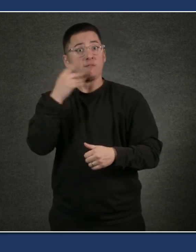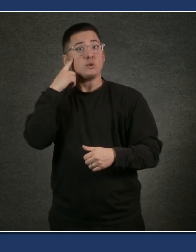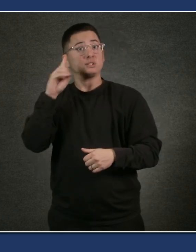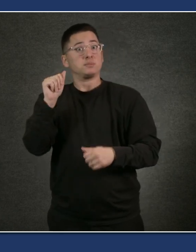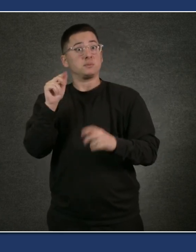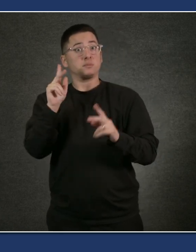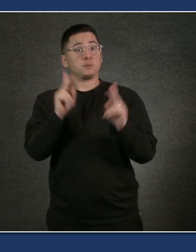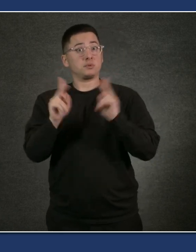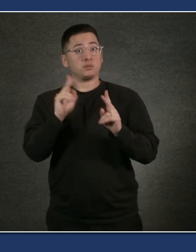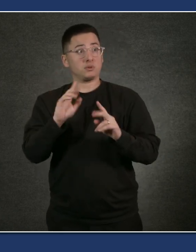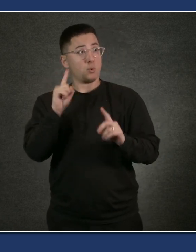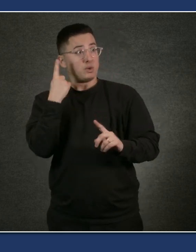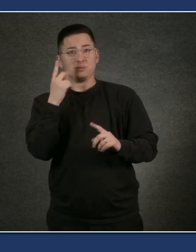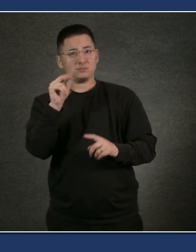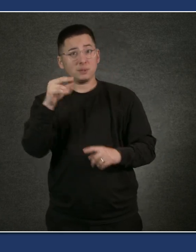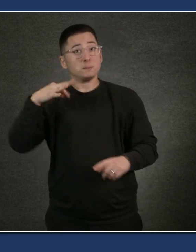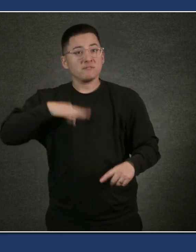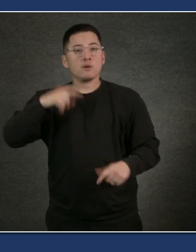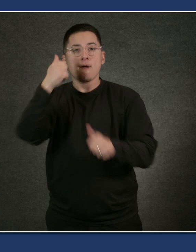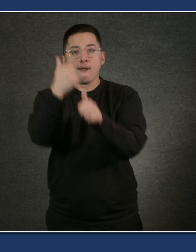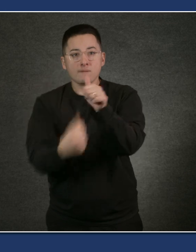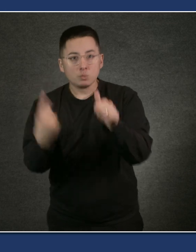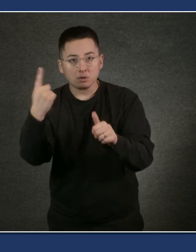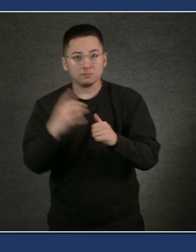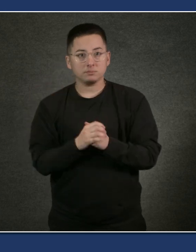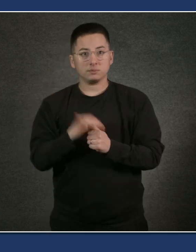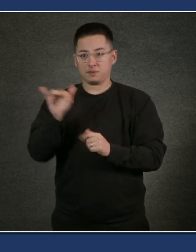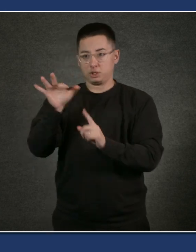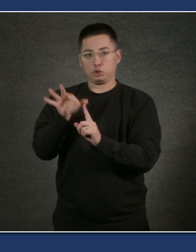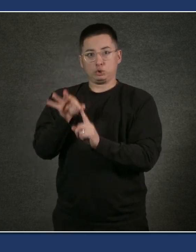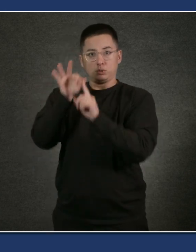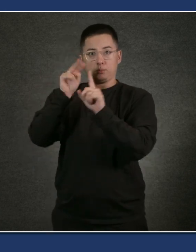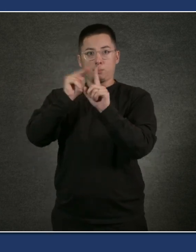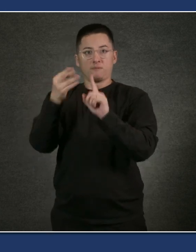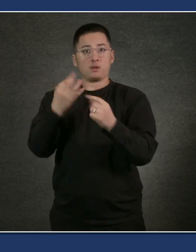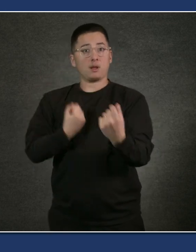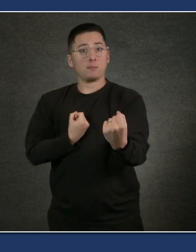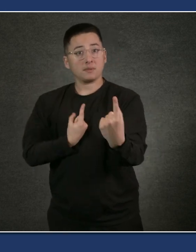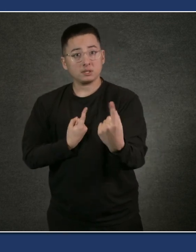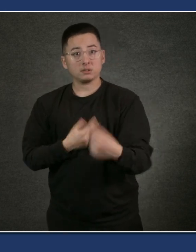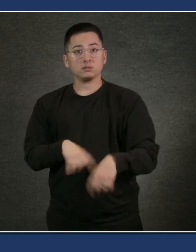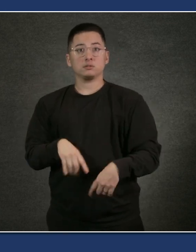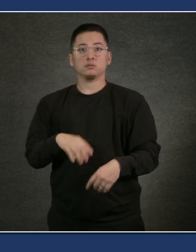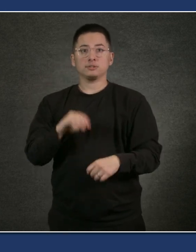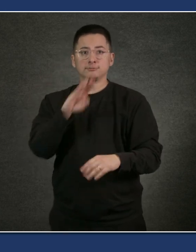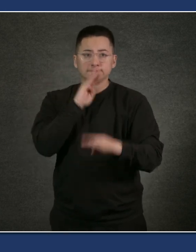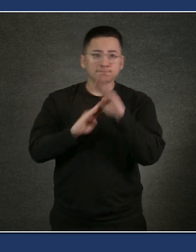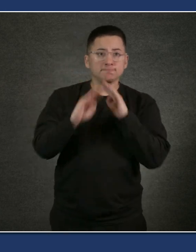The unique perspective of empathy, adversity, and compassion that so many people with disabilities have